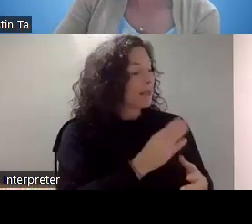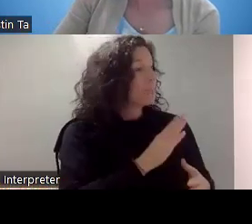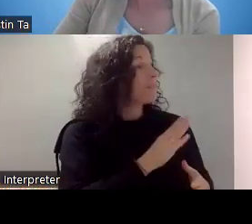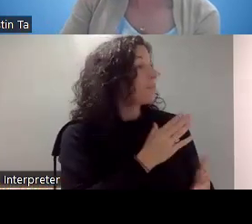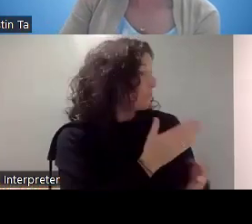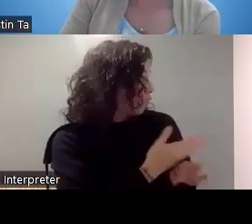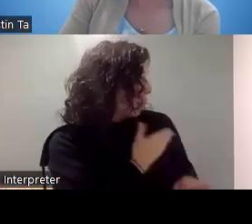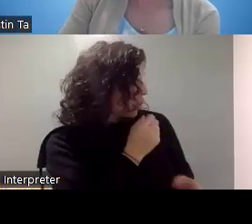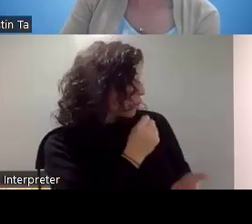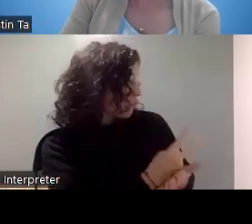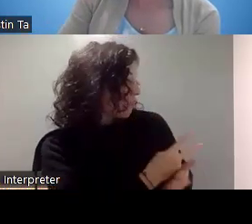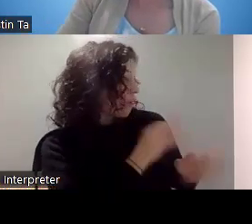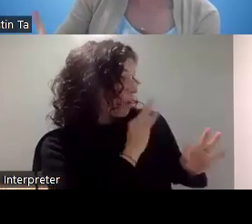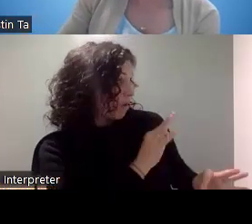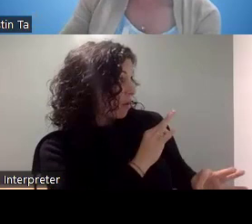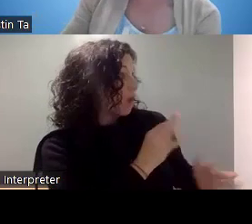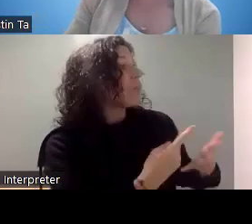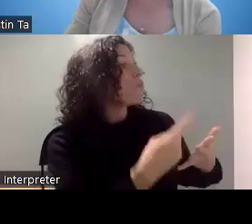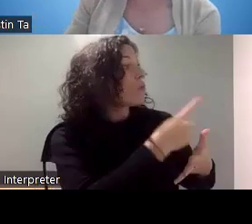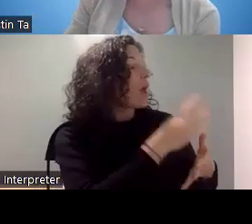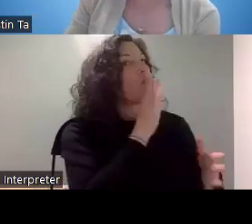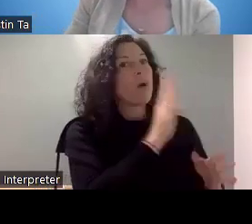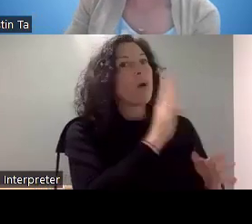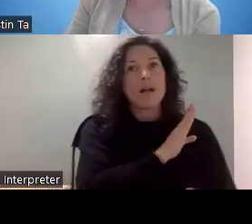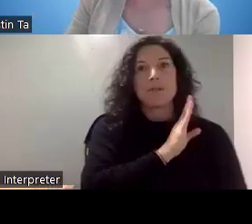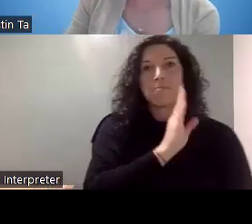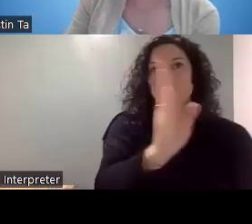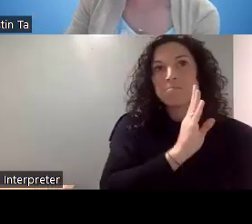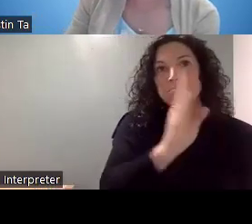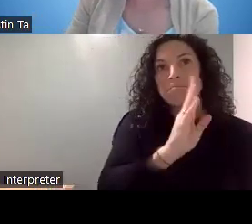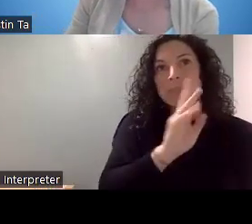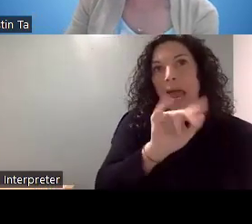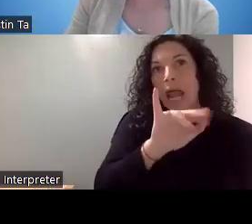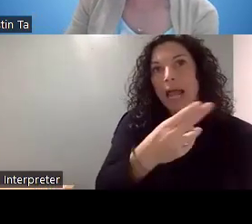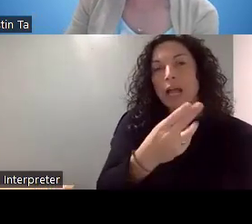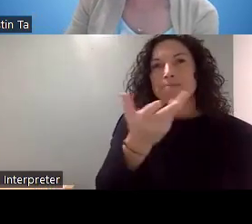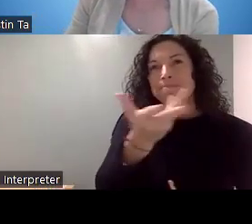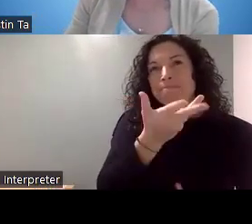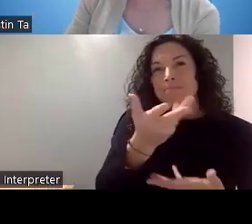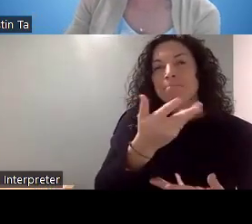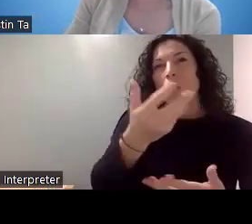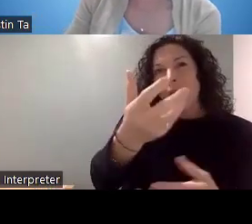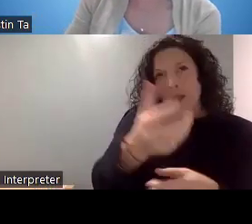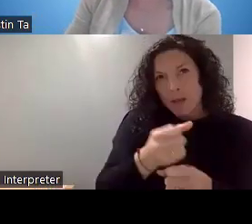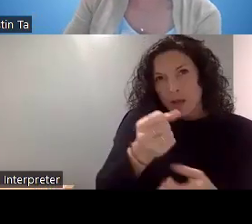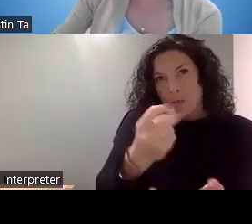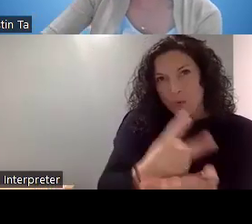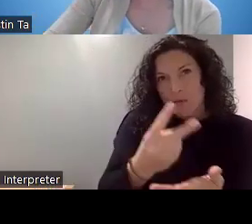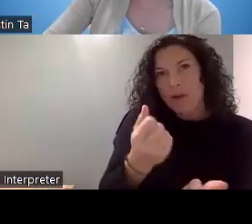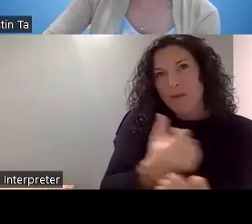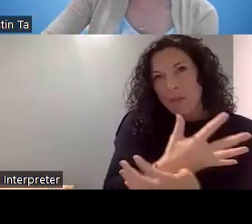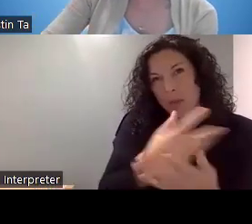and that prime recipient in turn will work with NIH to obtain the appropriate approvals from grants management and program,